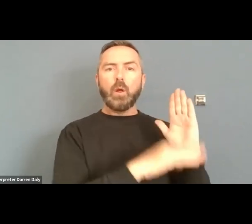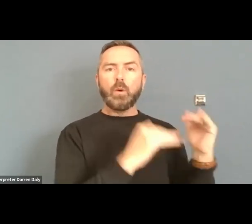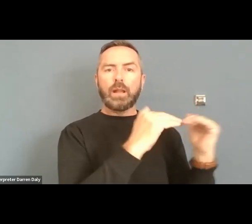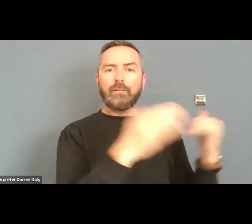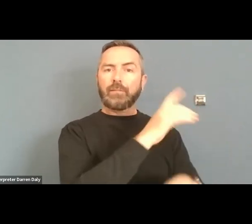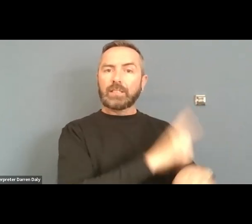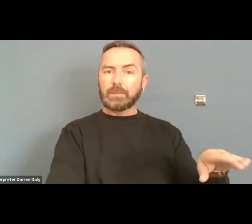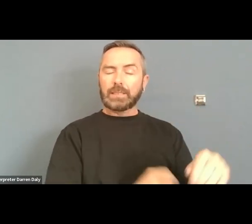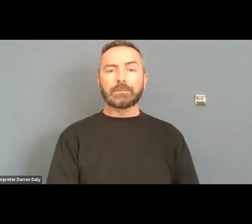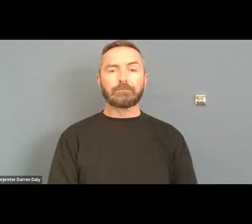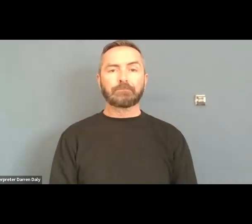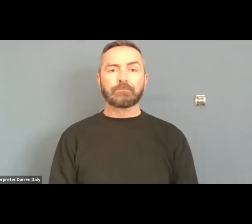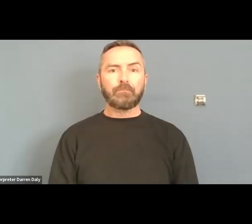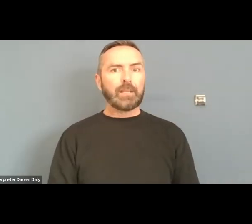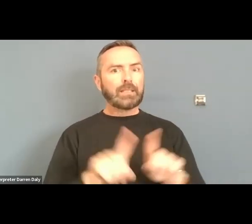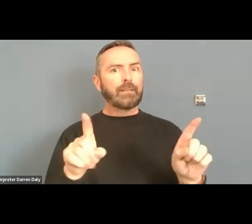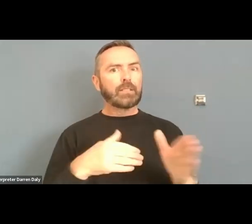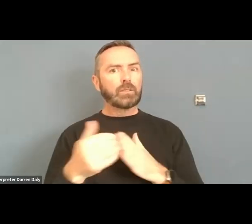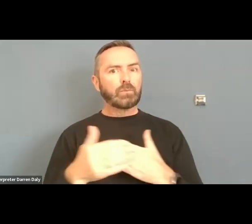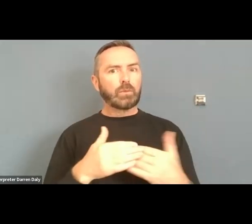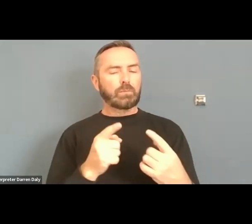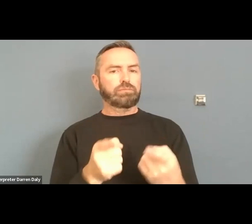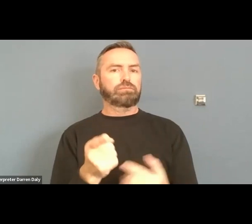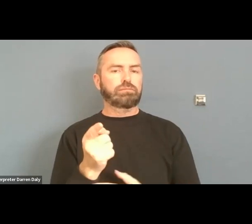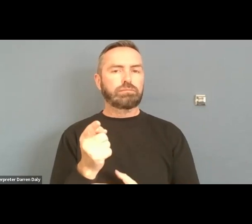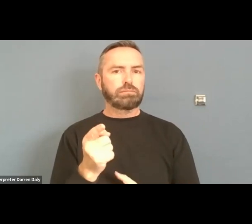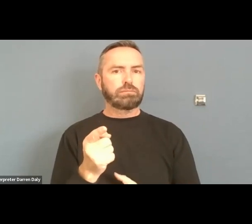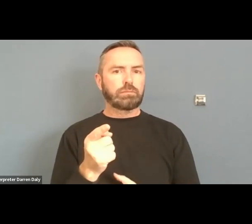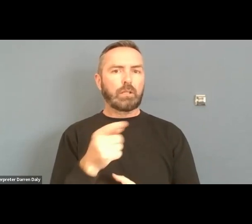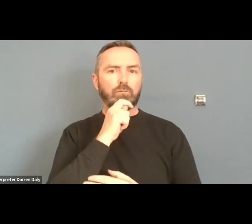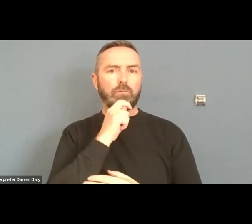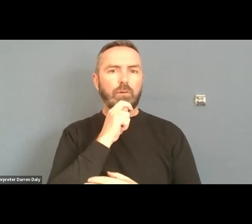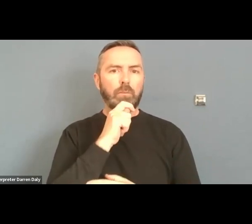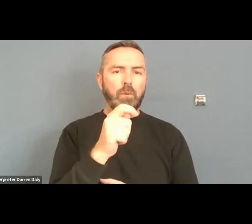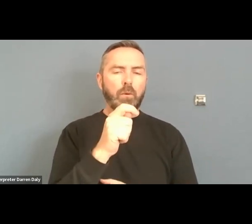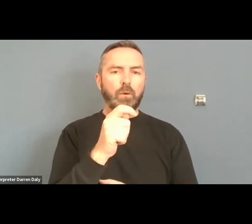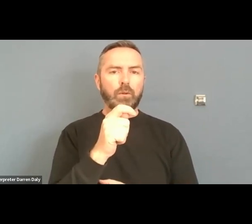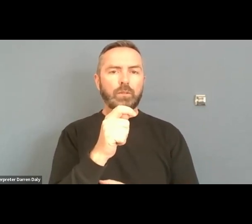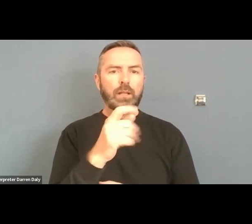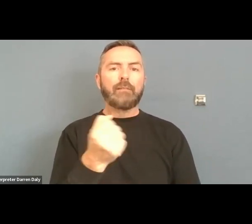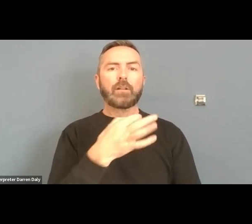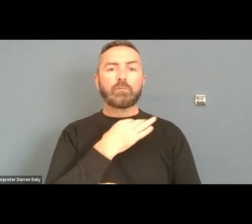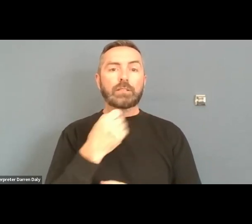So the differences between those groups reporting being at risk of depression are